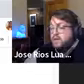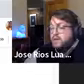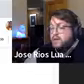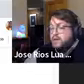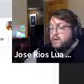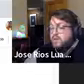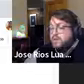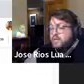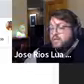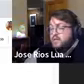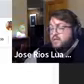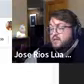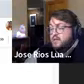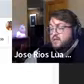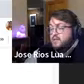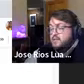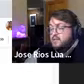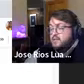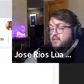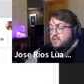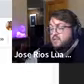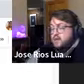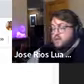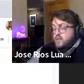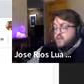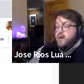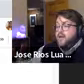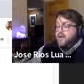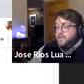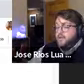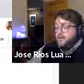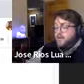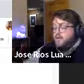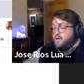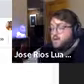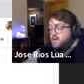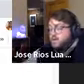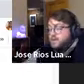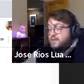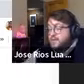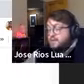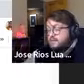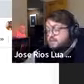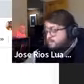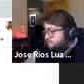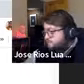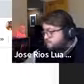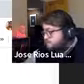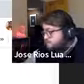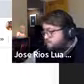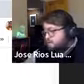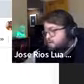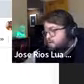for. that and and a proof of that and and a proof of negative.